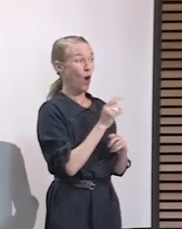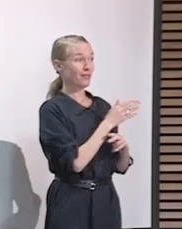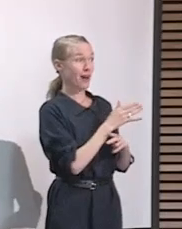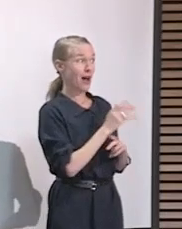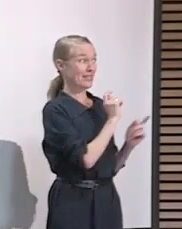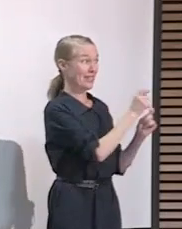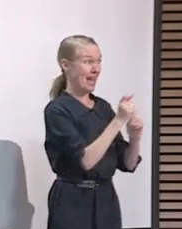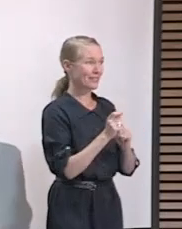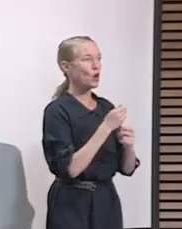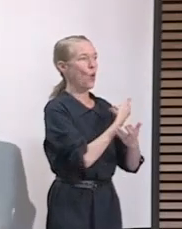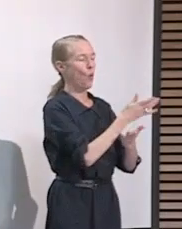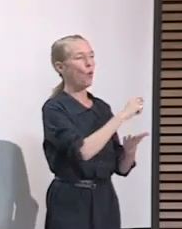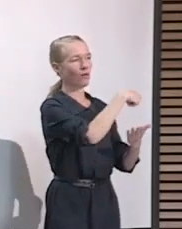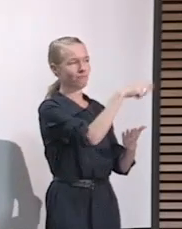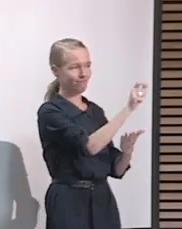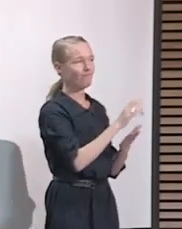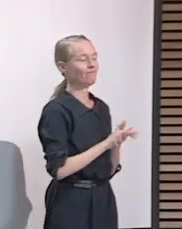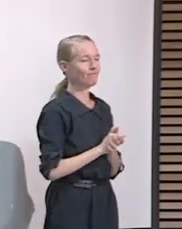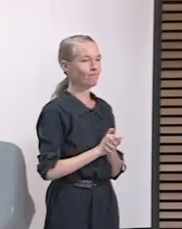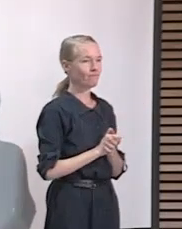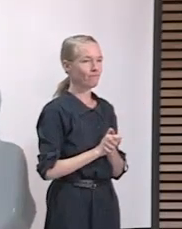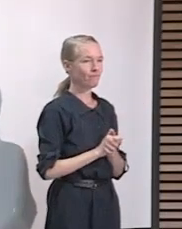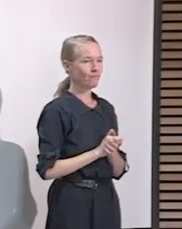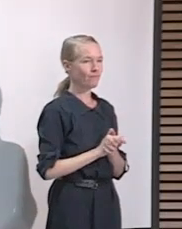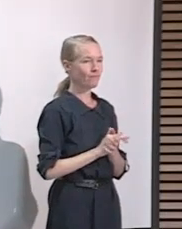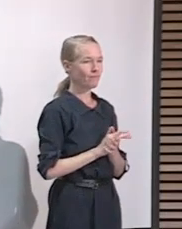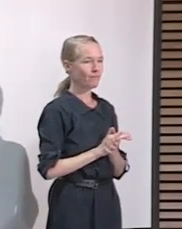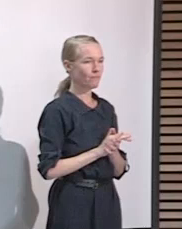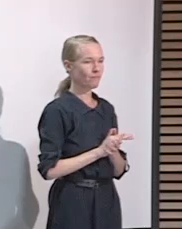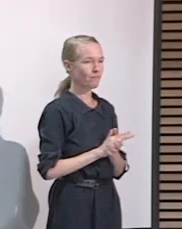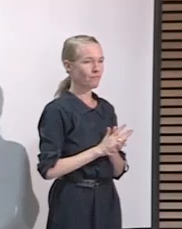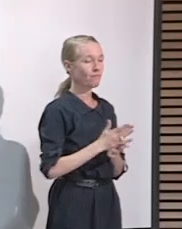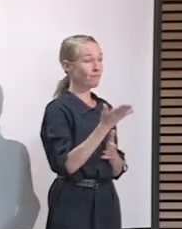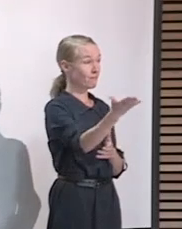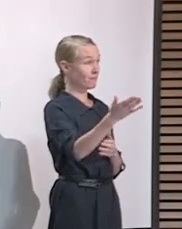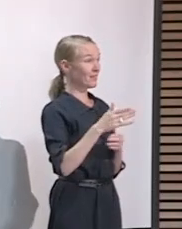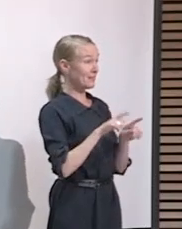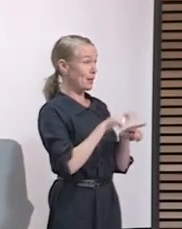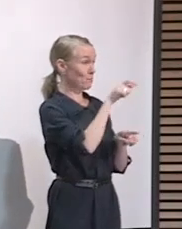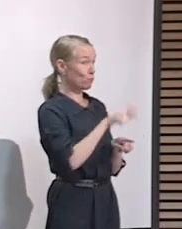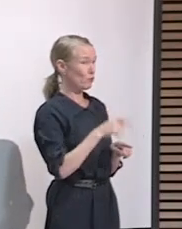in place to ensure that everybody is tested by the end of the weekend.